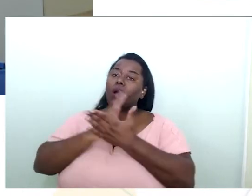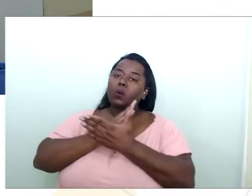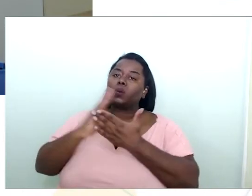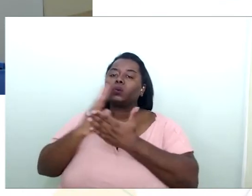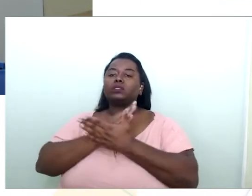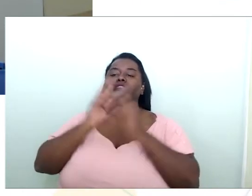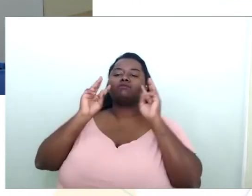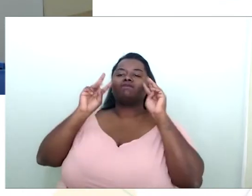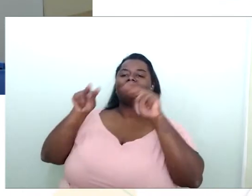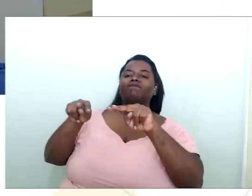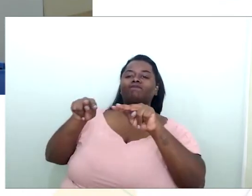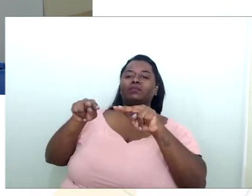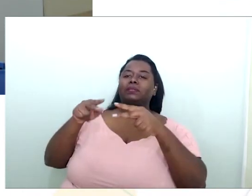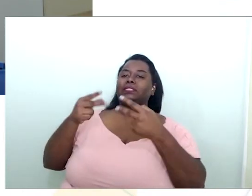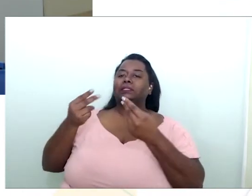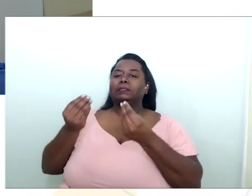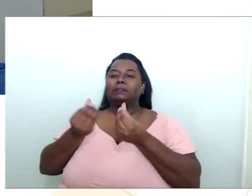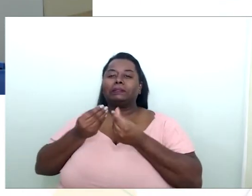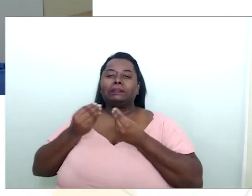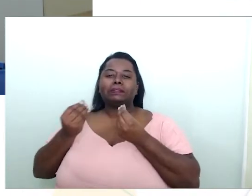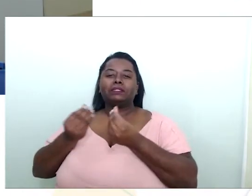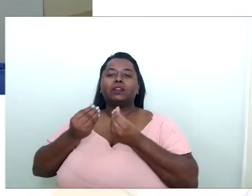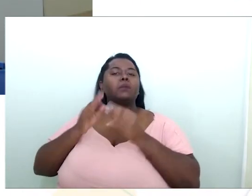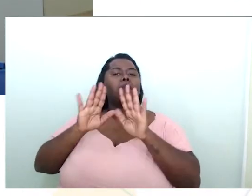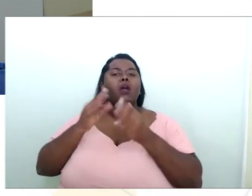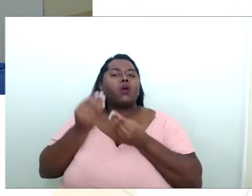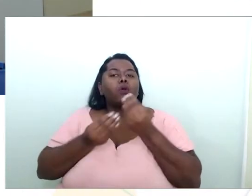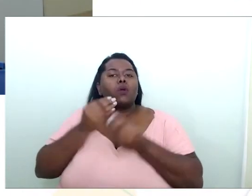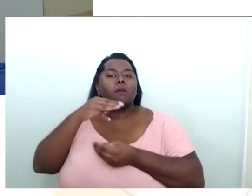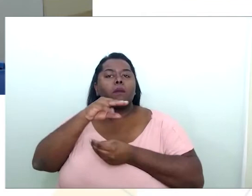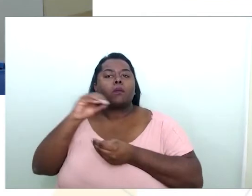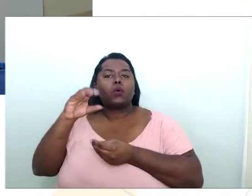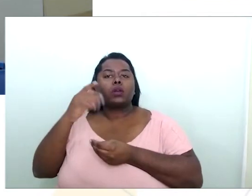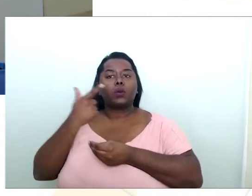because that was the idea of so what is that how how did MOOCs get to be the way